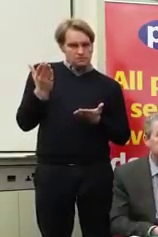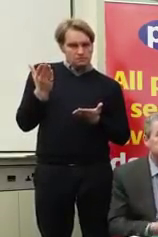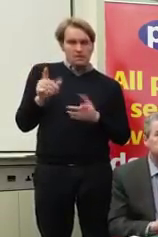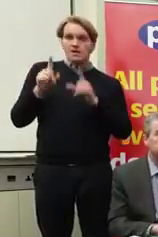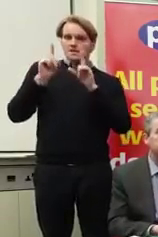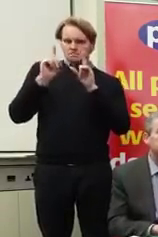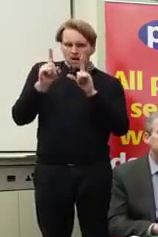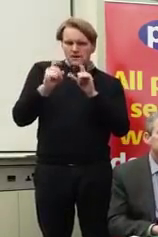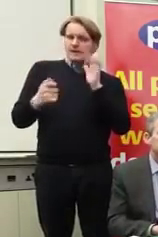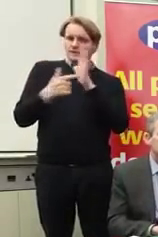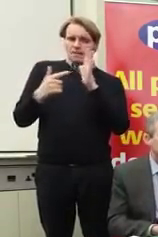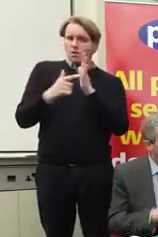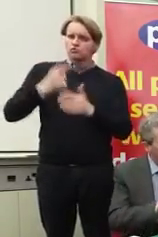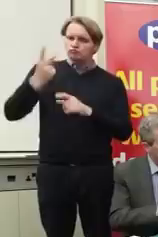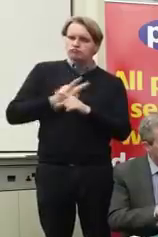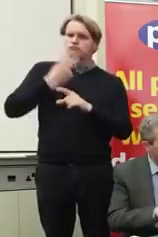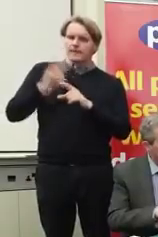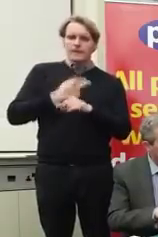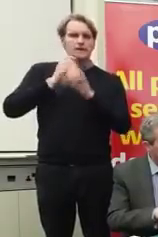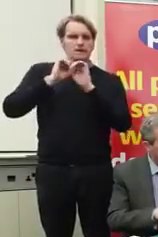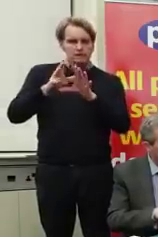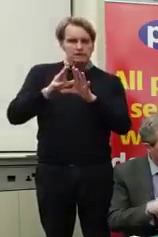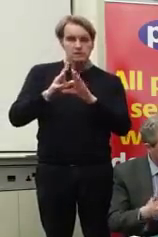this message tonight is what's important about today is today was the spring